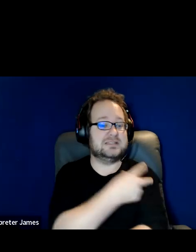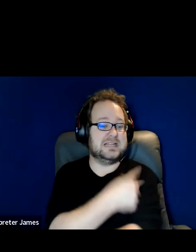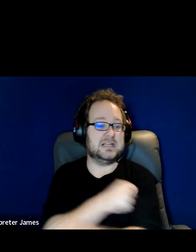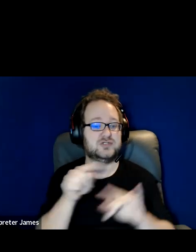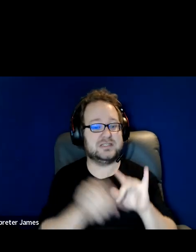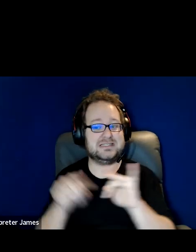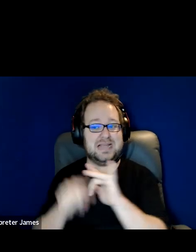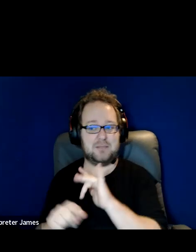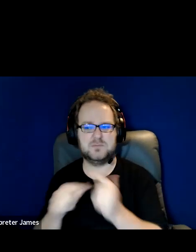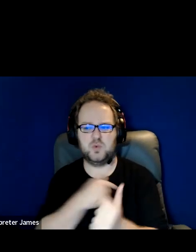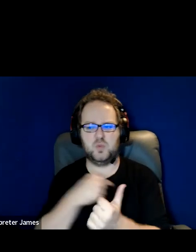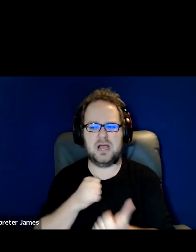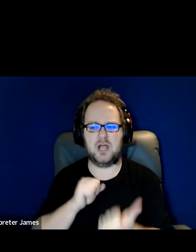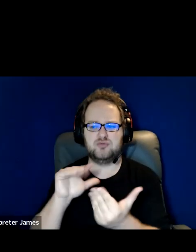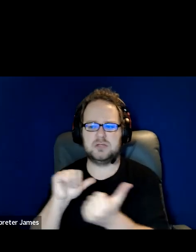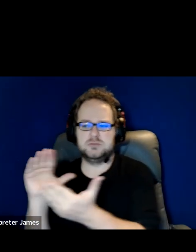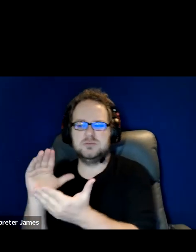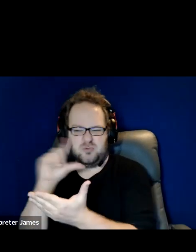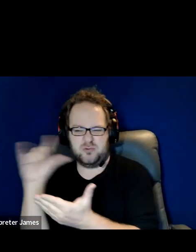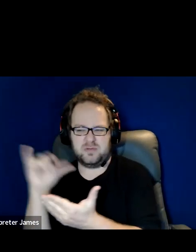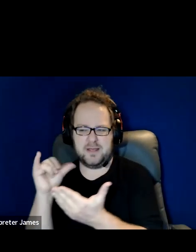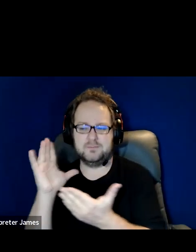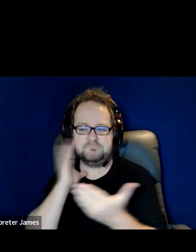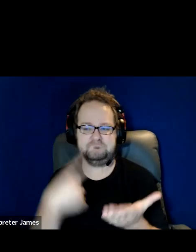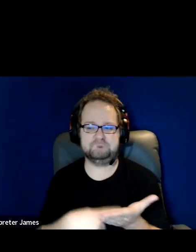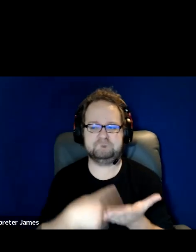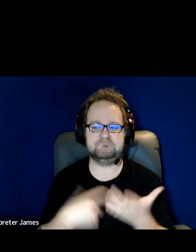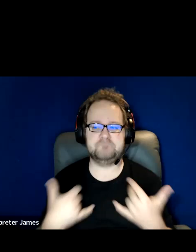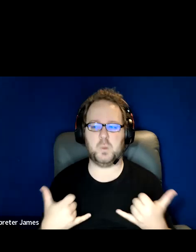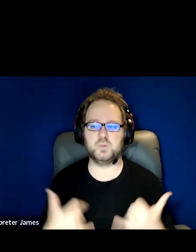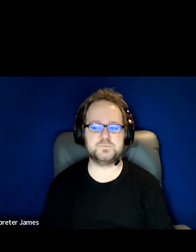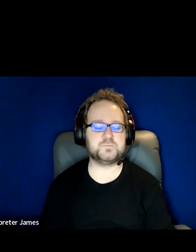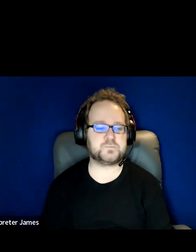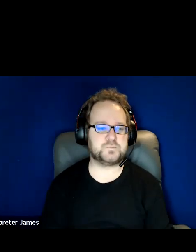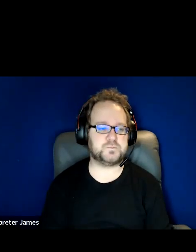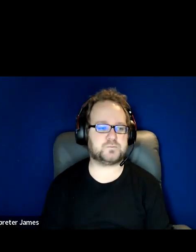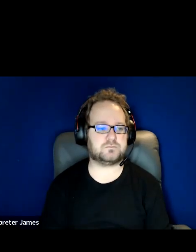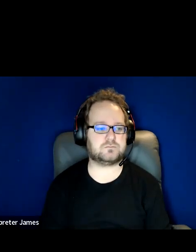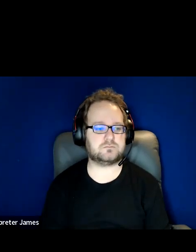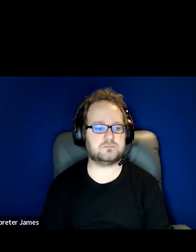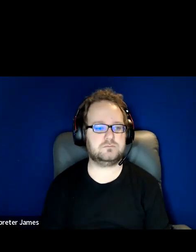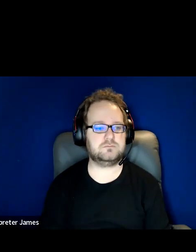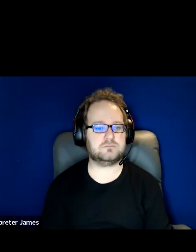very much for focus on COVID 19 this season. So as Dr.